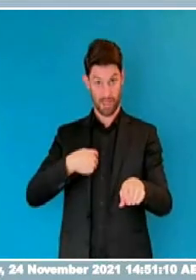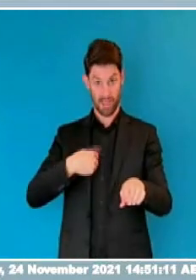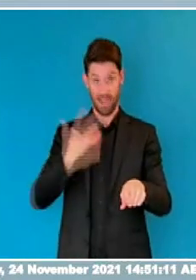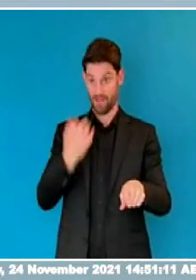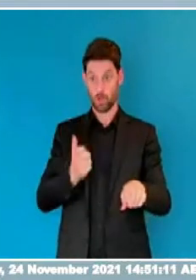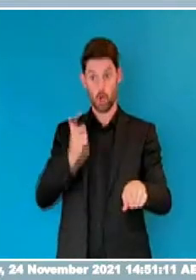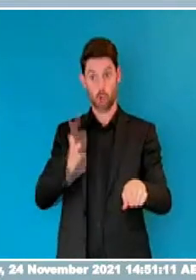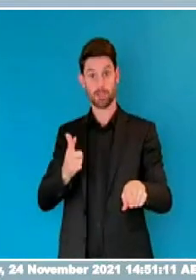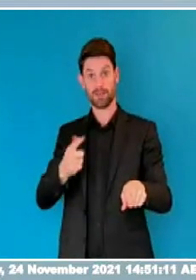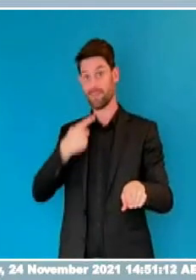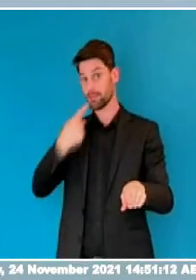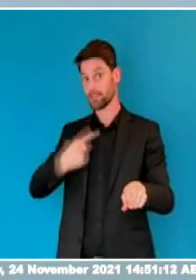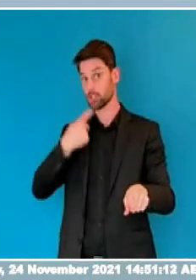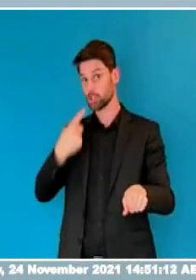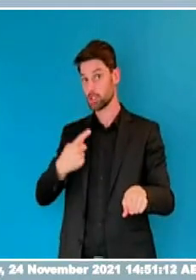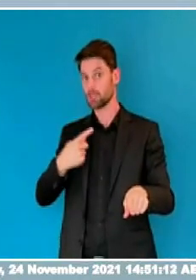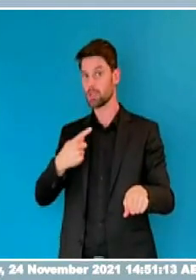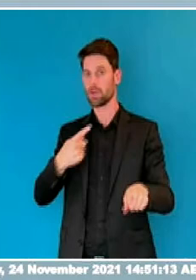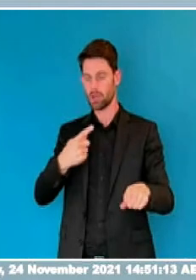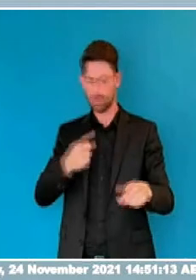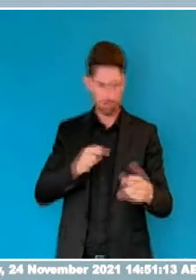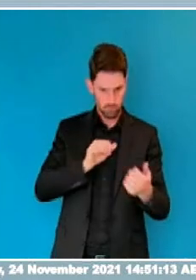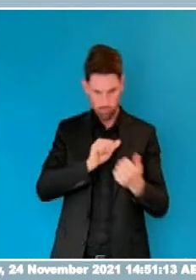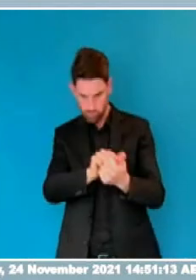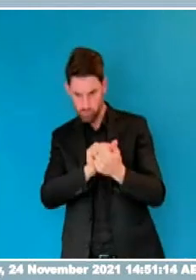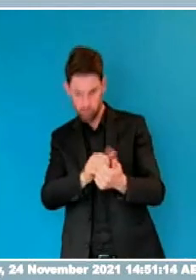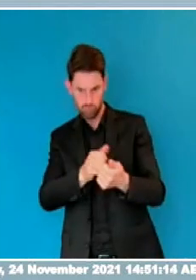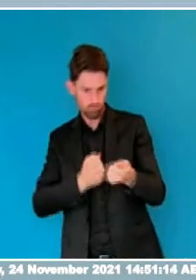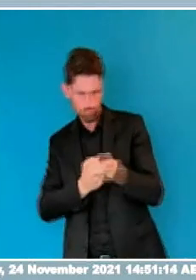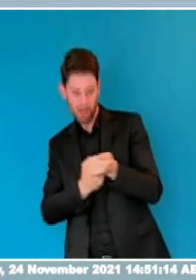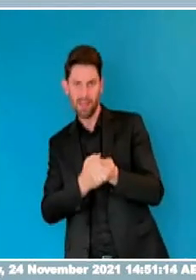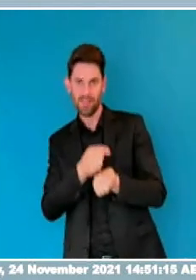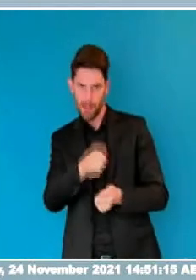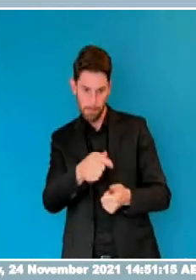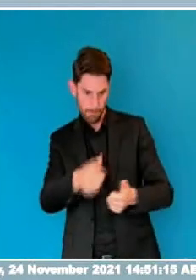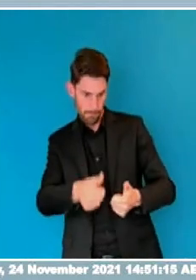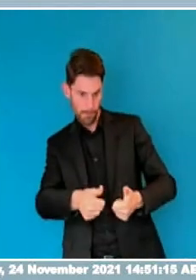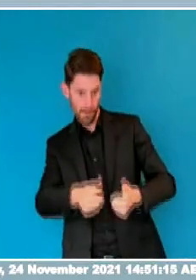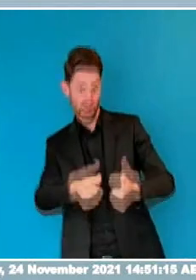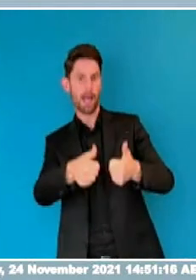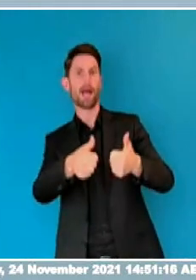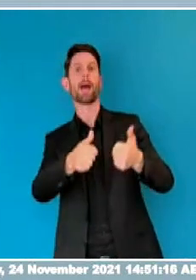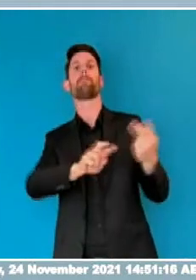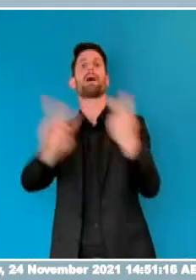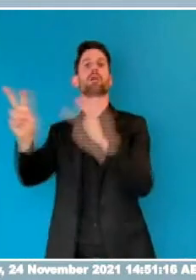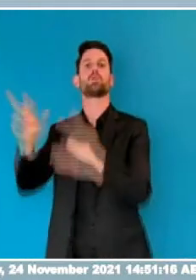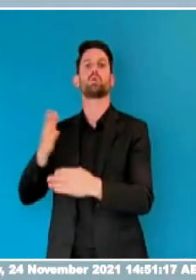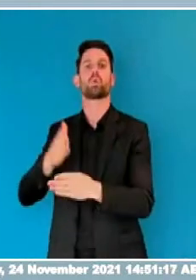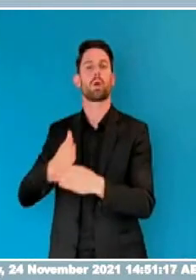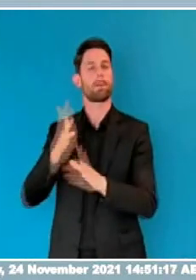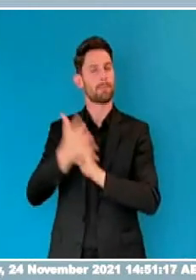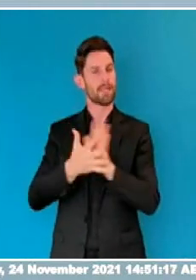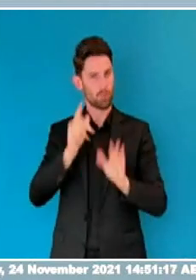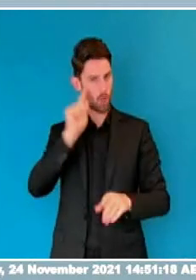go through the process of getting them settled and back to work. So I think that you will know what their scenario is.